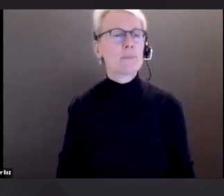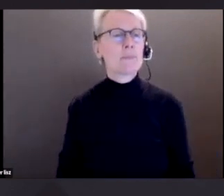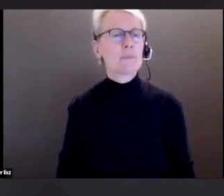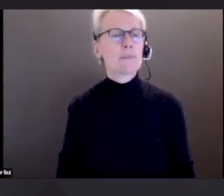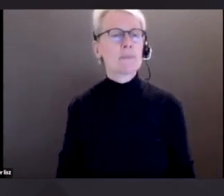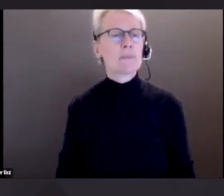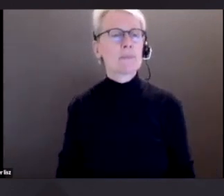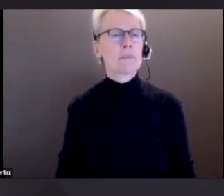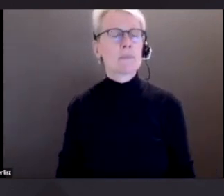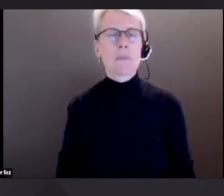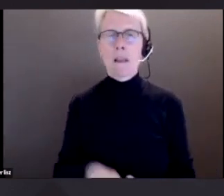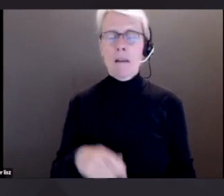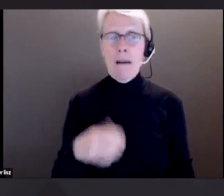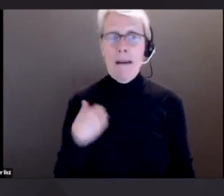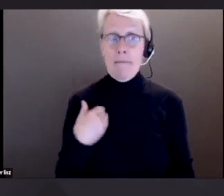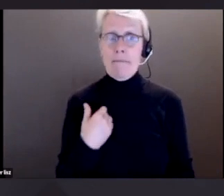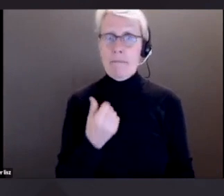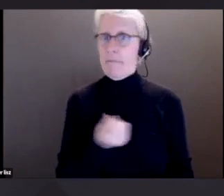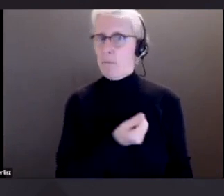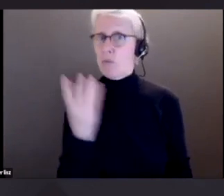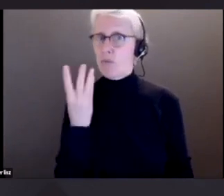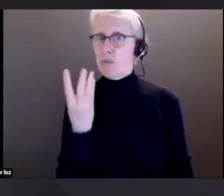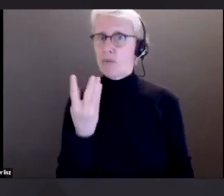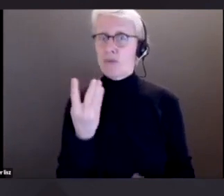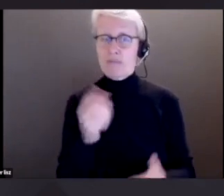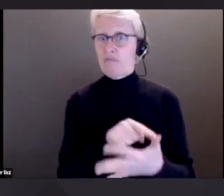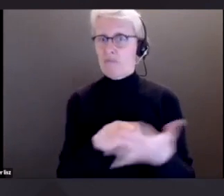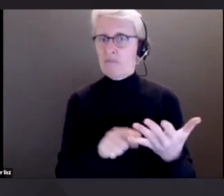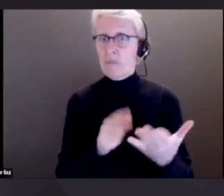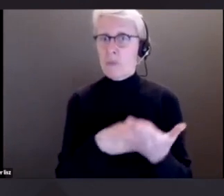of interest to you in your inclusion journey as an employer.